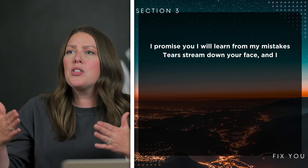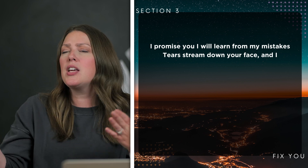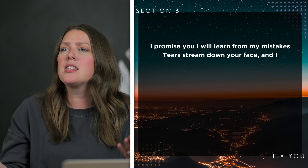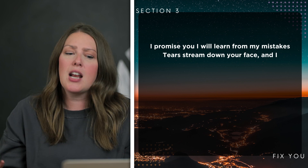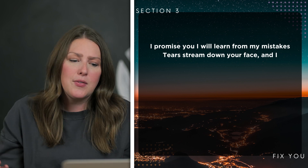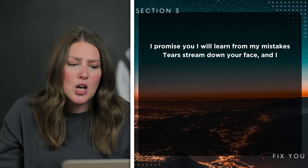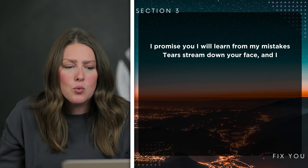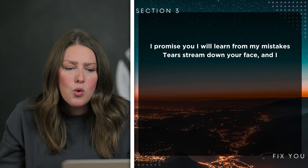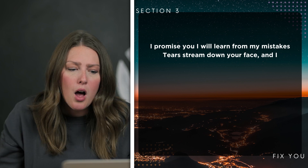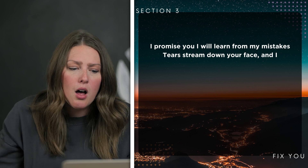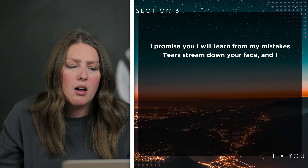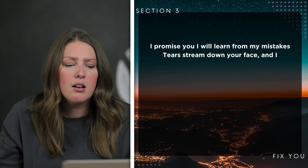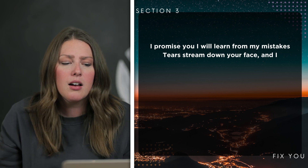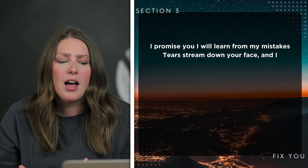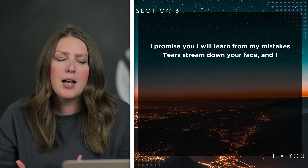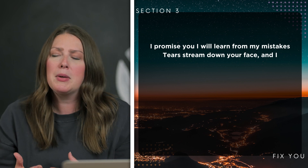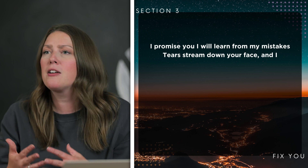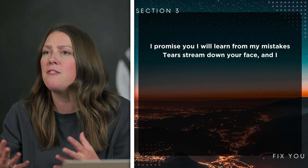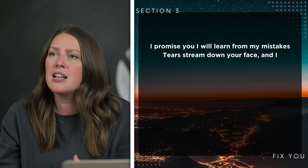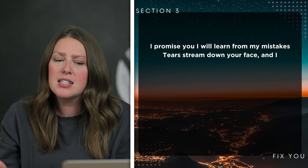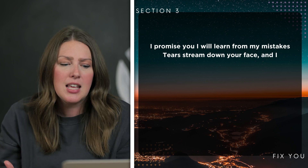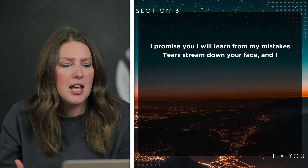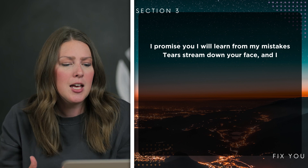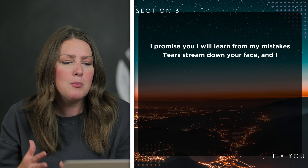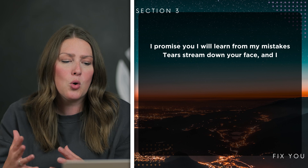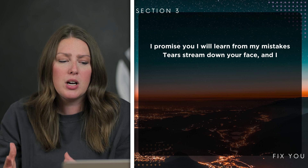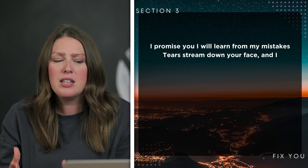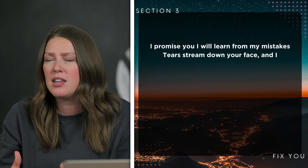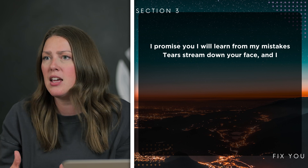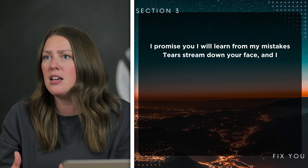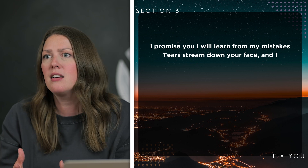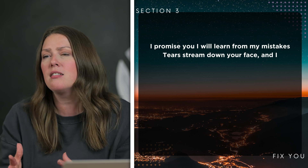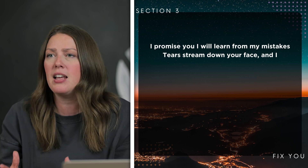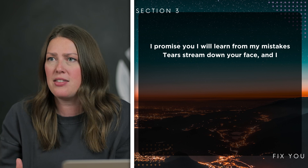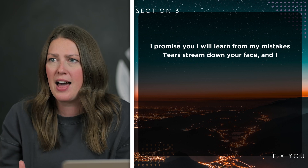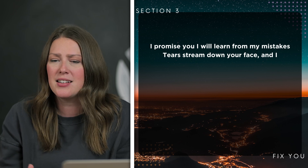the things that I've done wrong, I'm going to fix them or anything like that.